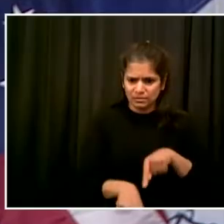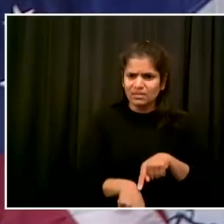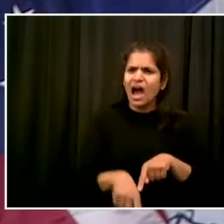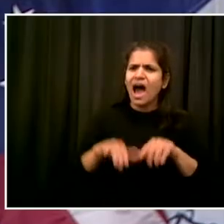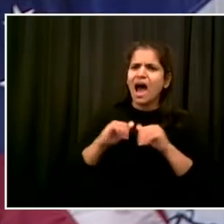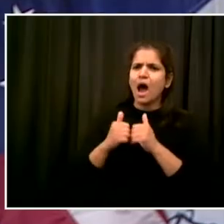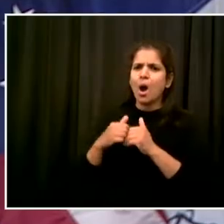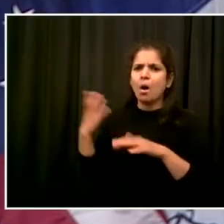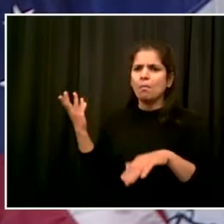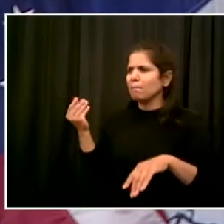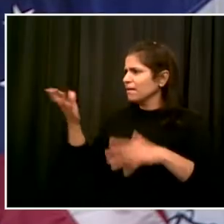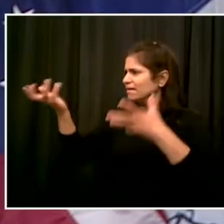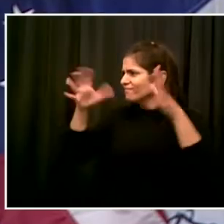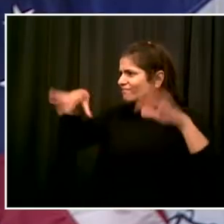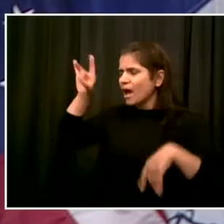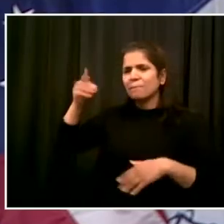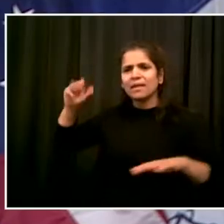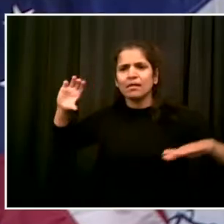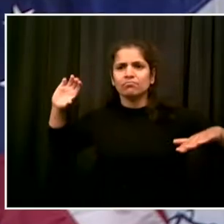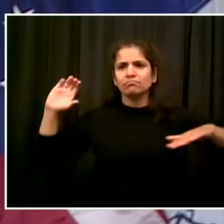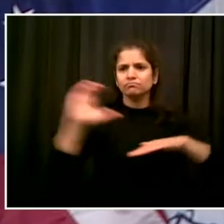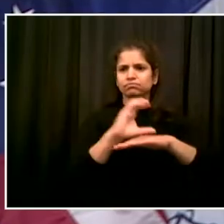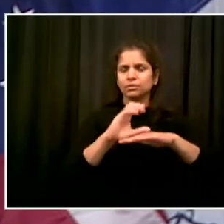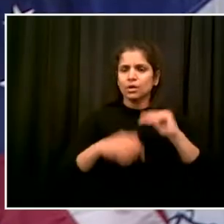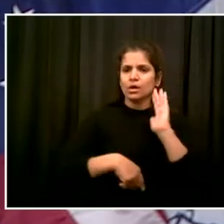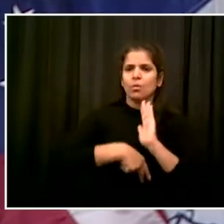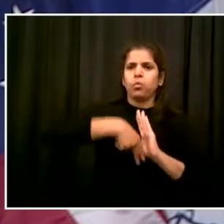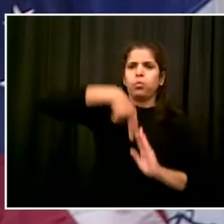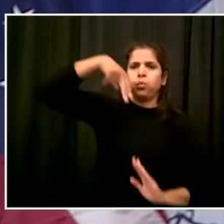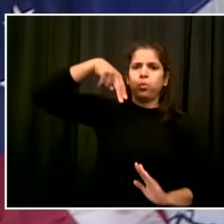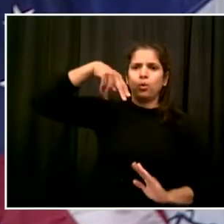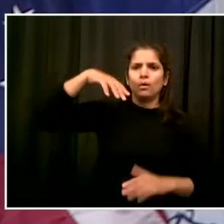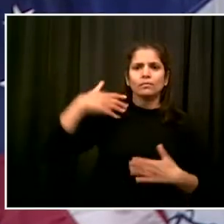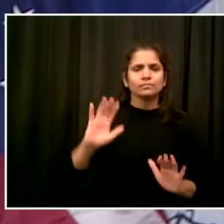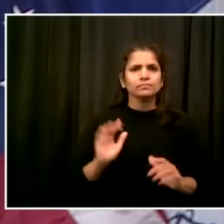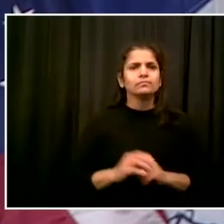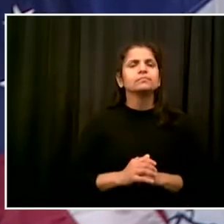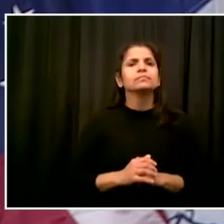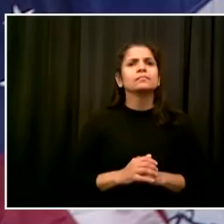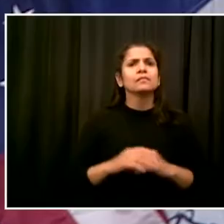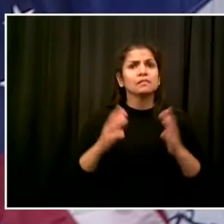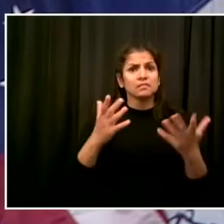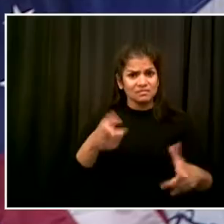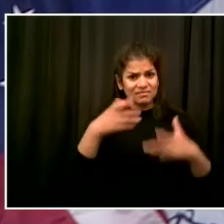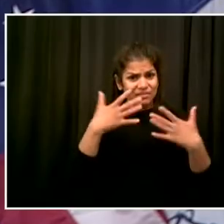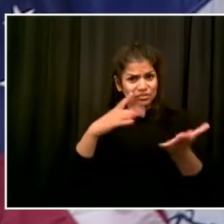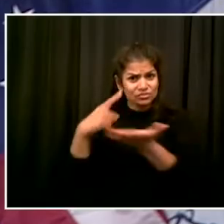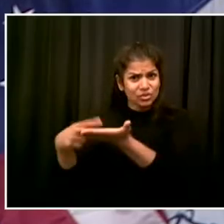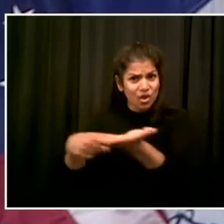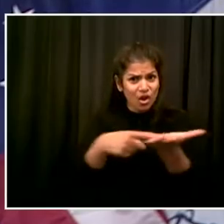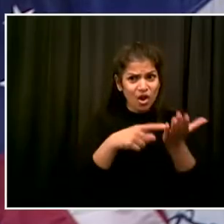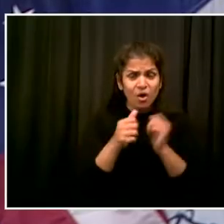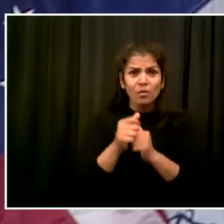SEEKING AND HAVE YOU HAD ANY CONVERSATIONS ABOUT ANY RESTRICTIONS THEY MIGHT WANT